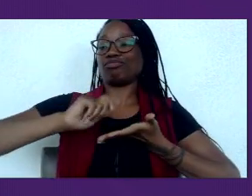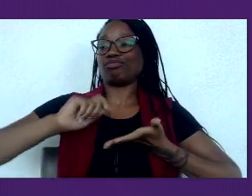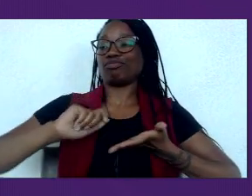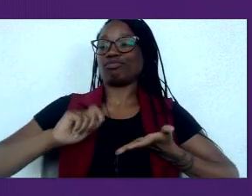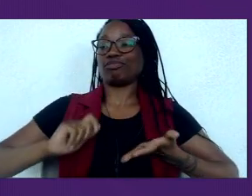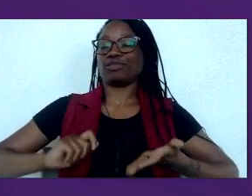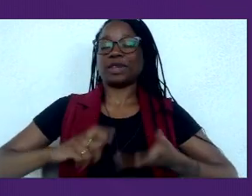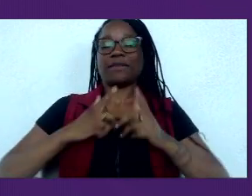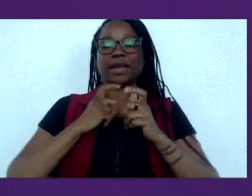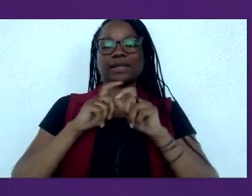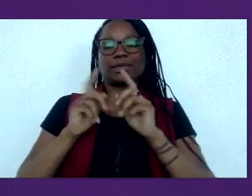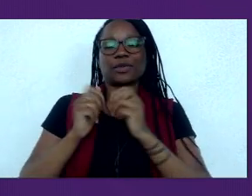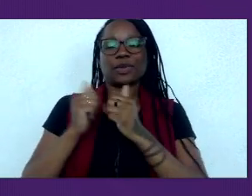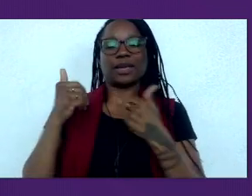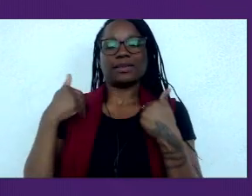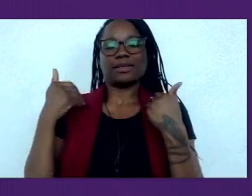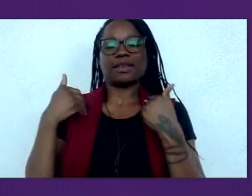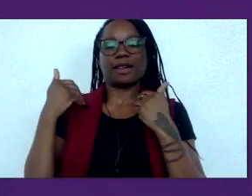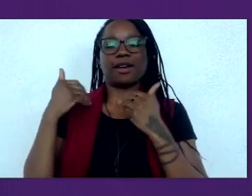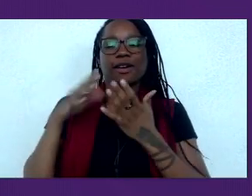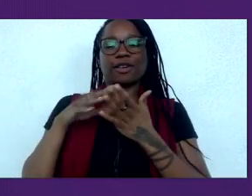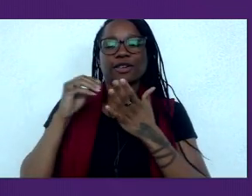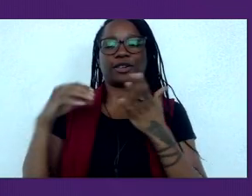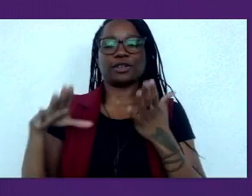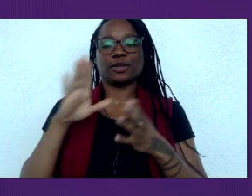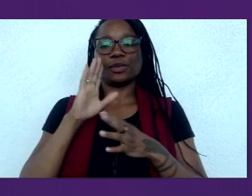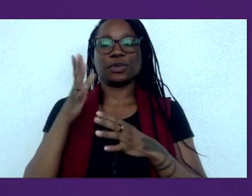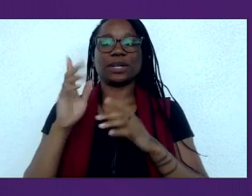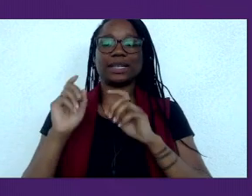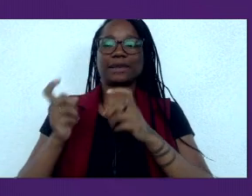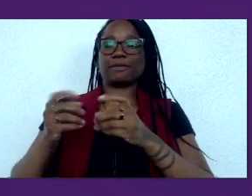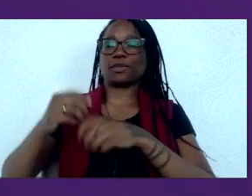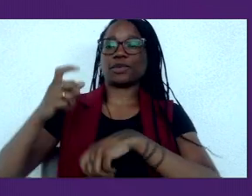younger learners, we would give them a little more time in processing in this.